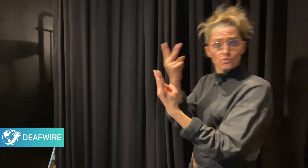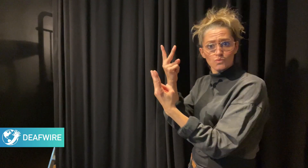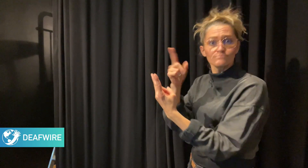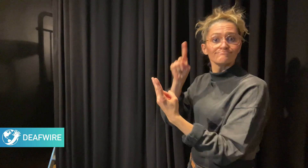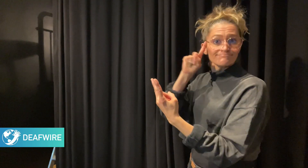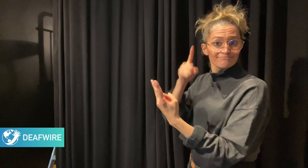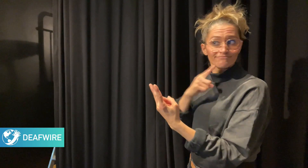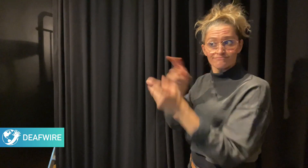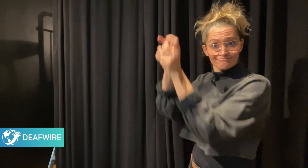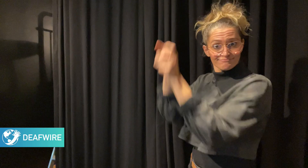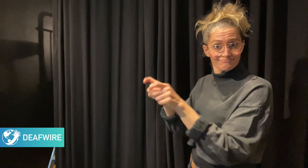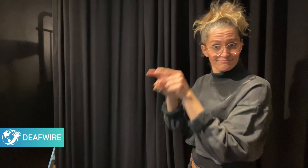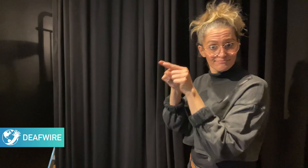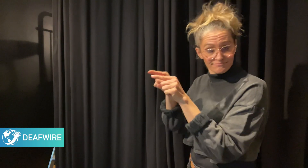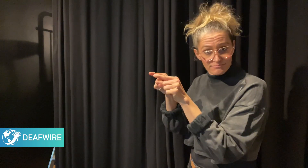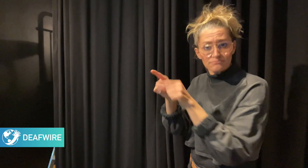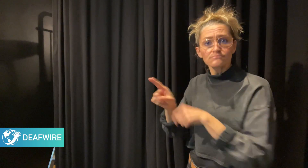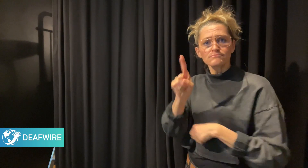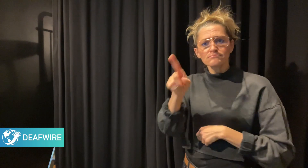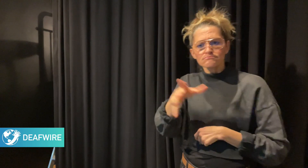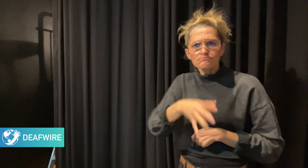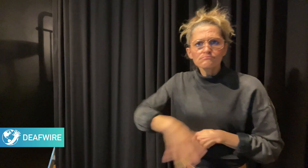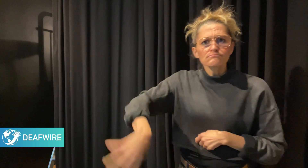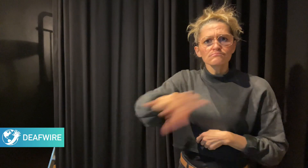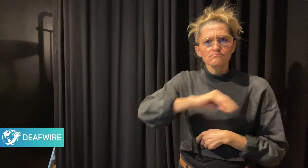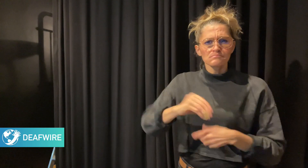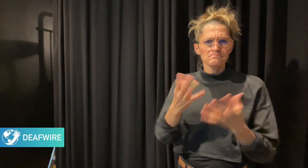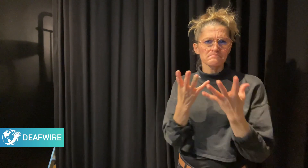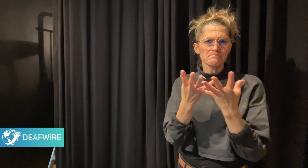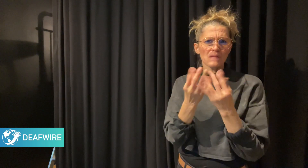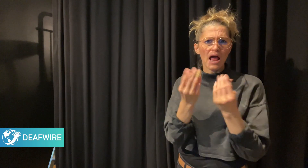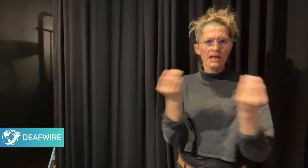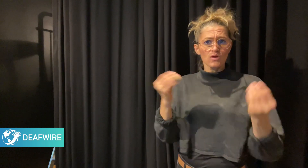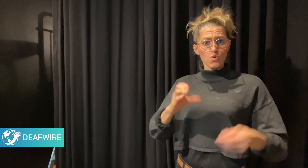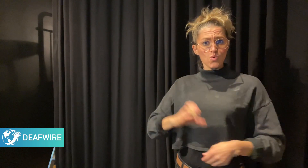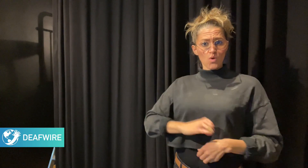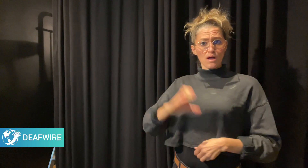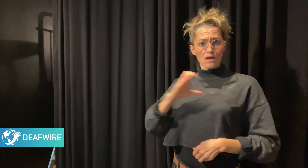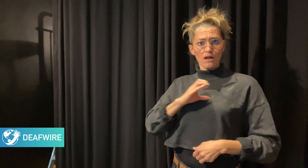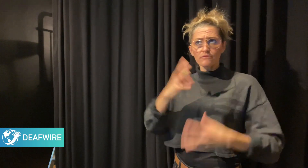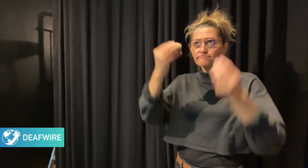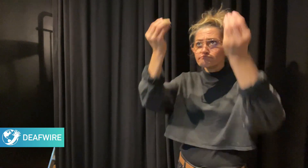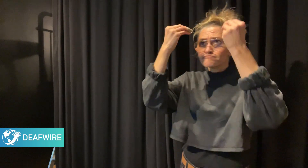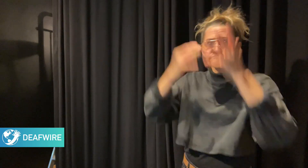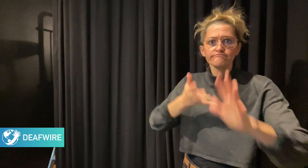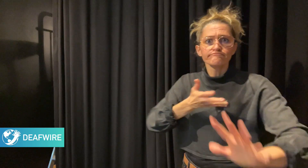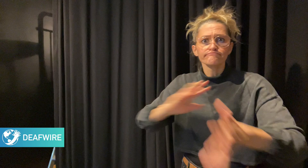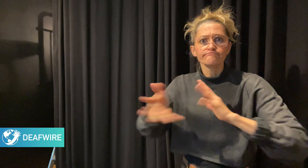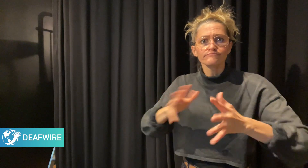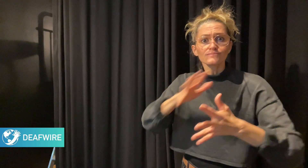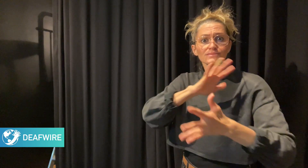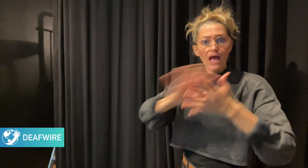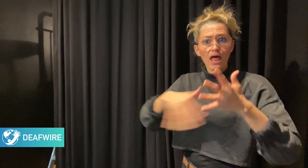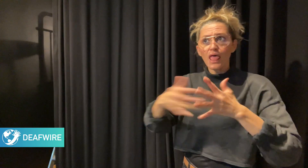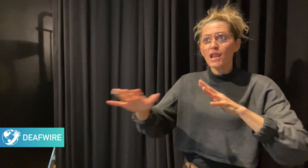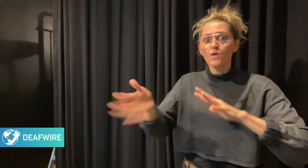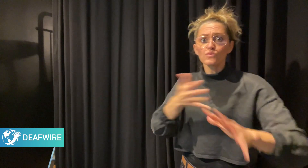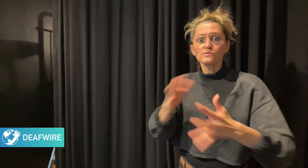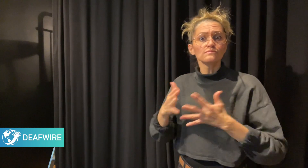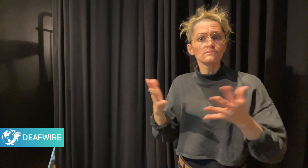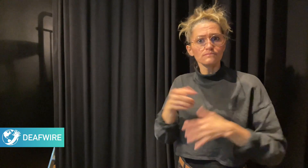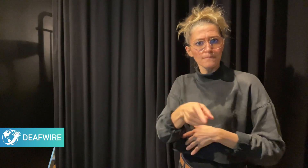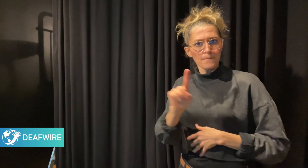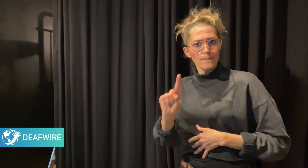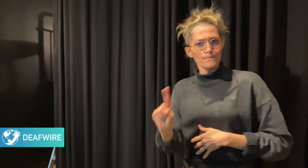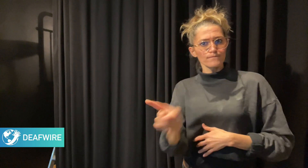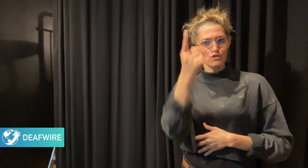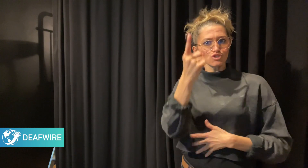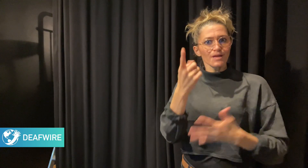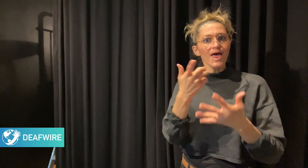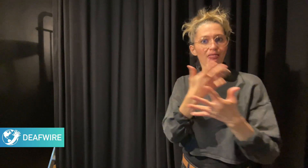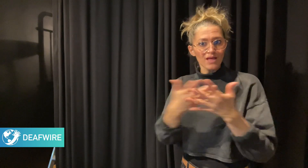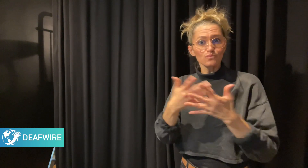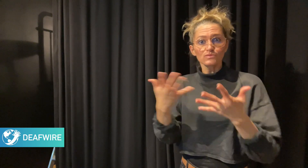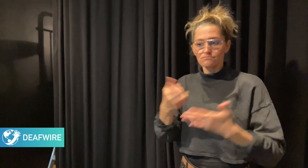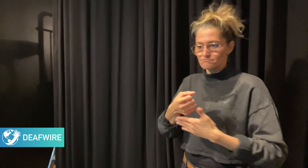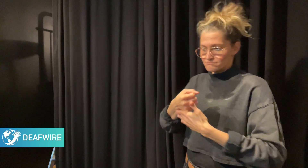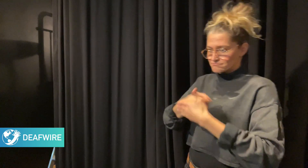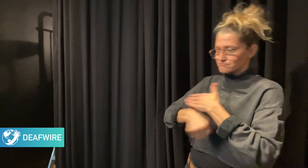Since many of them learned sign language as their first language,